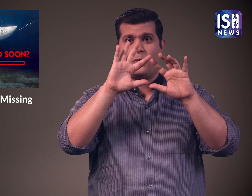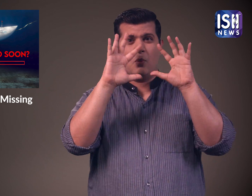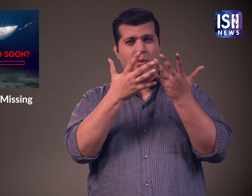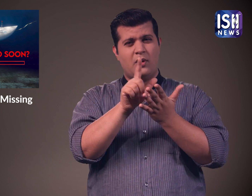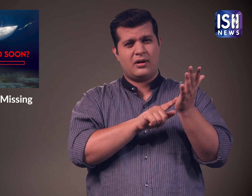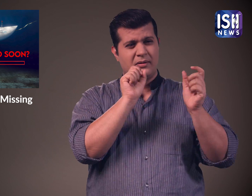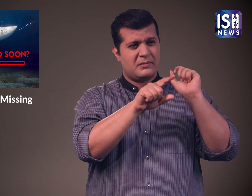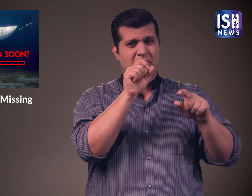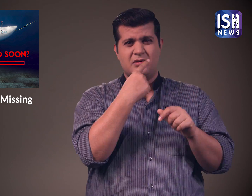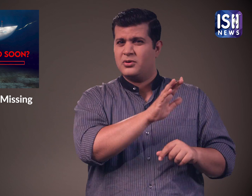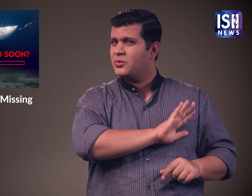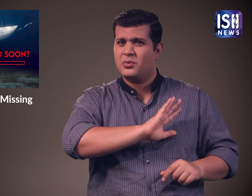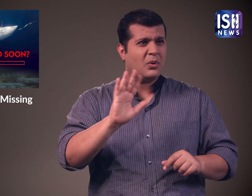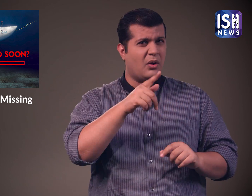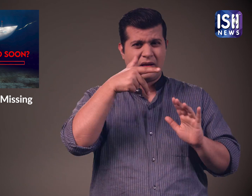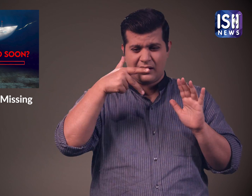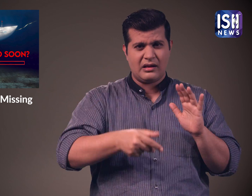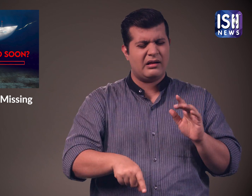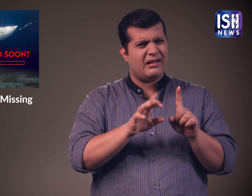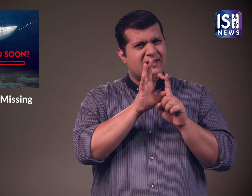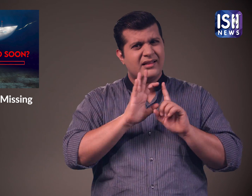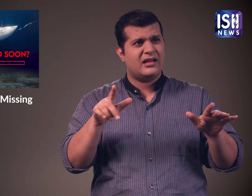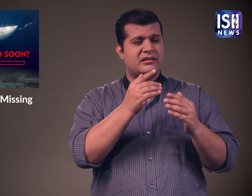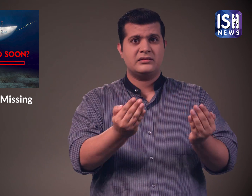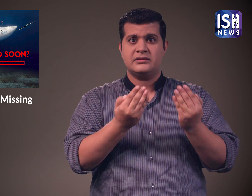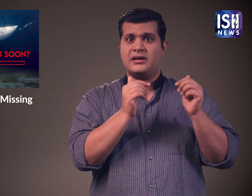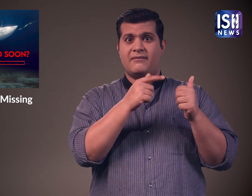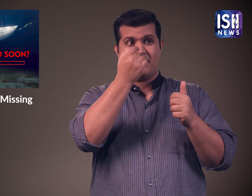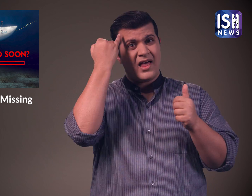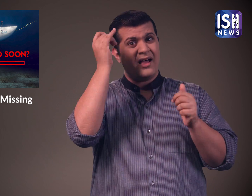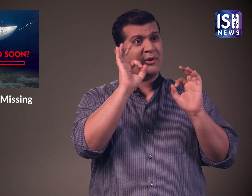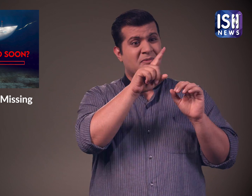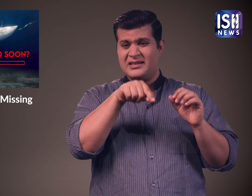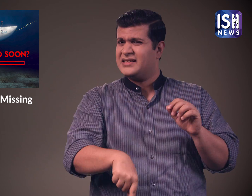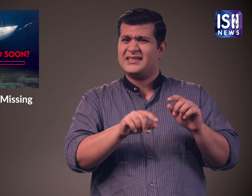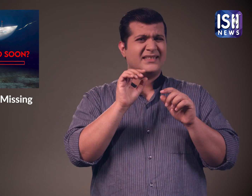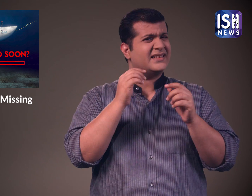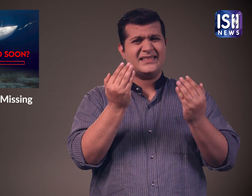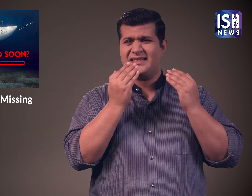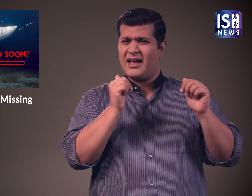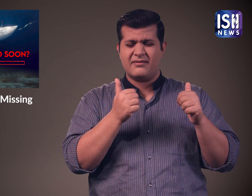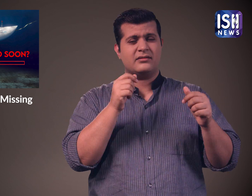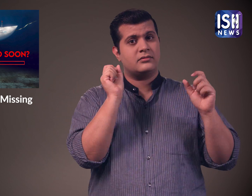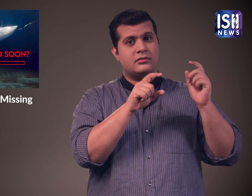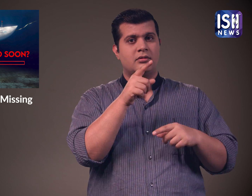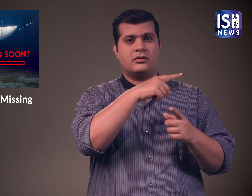He recieved multiple letters about the dangers of the project.